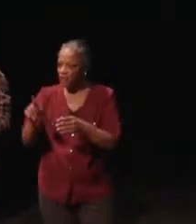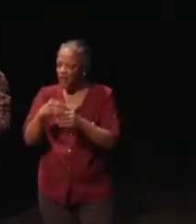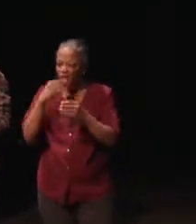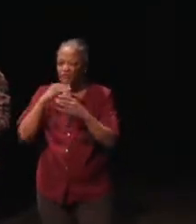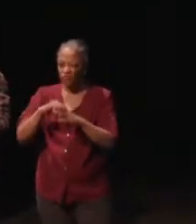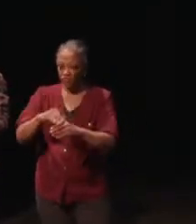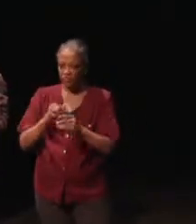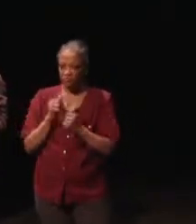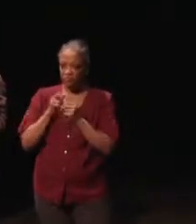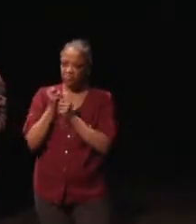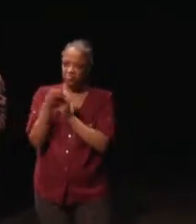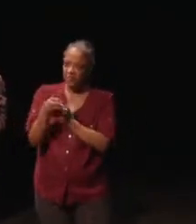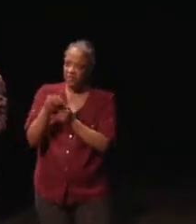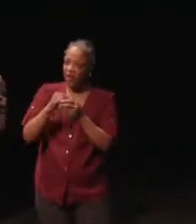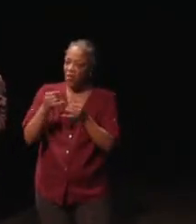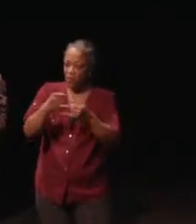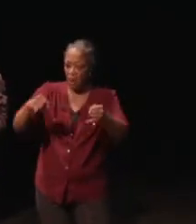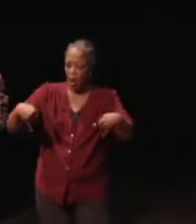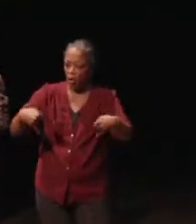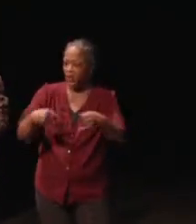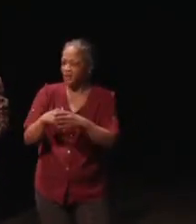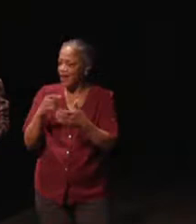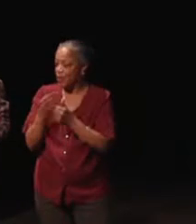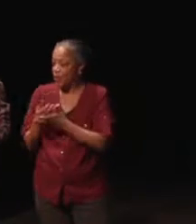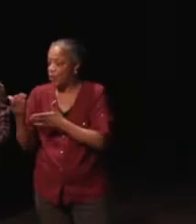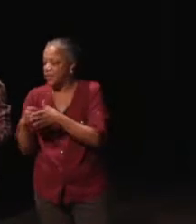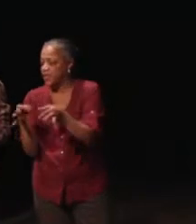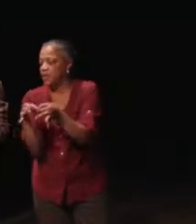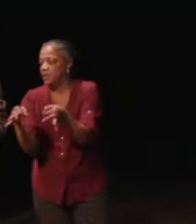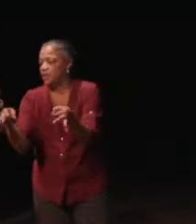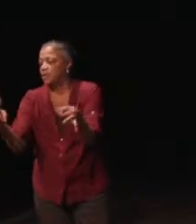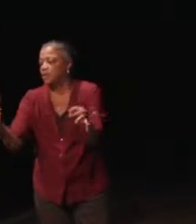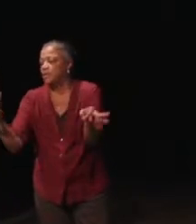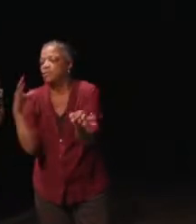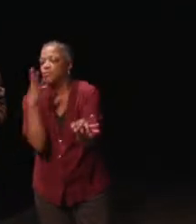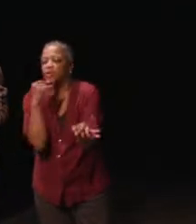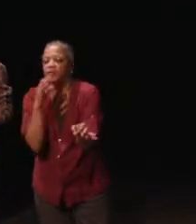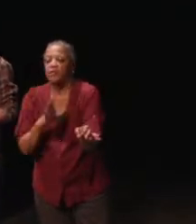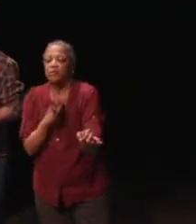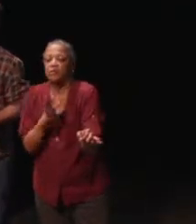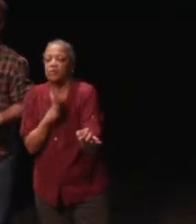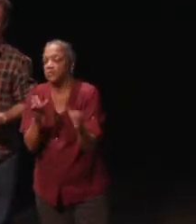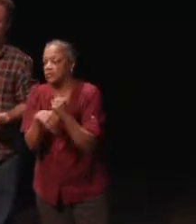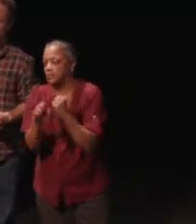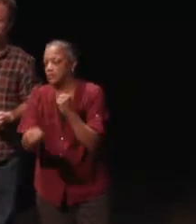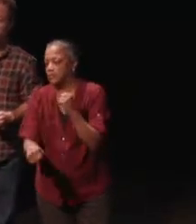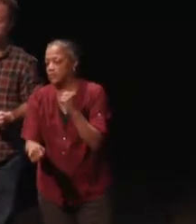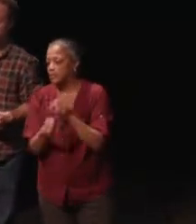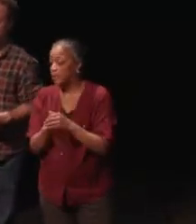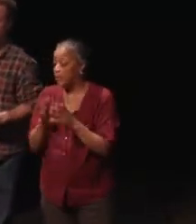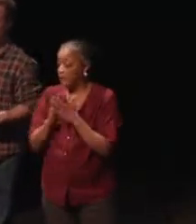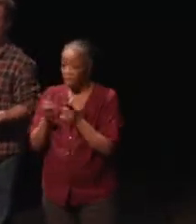I just, I don't want to waste that. No, it's very sexy. I like that. So our first kind of point that we wanted to